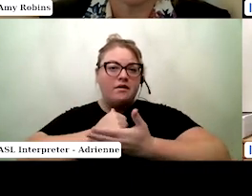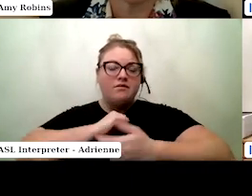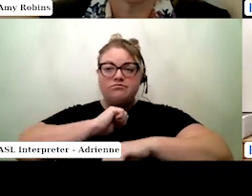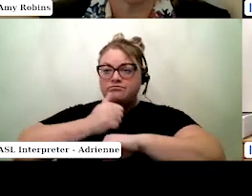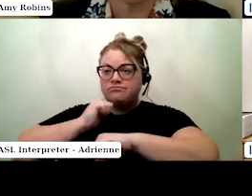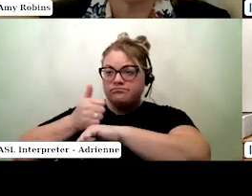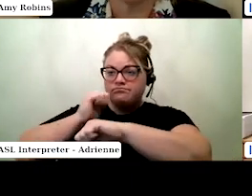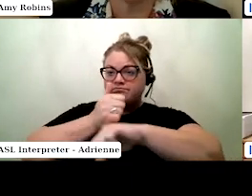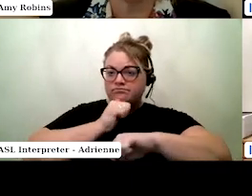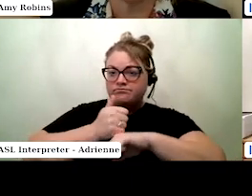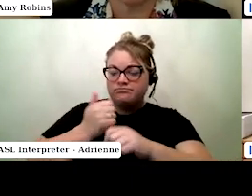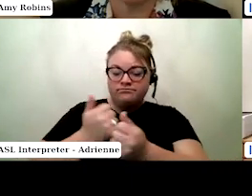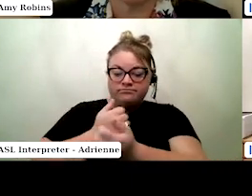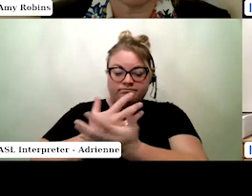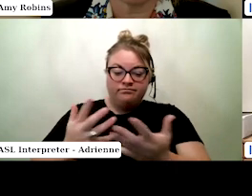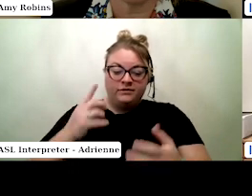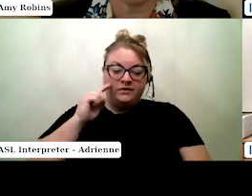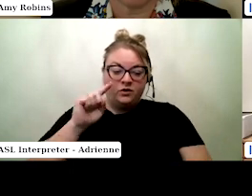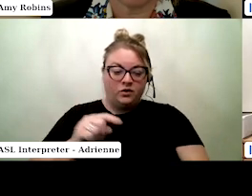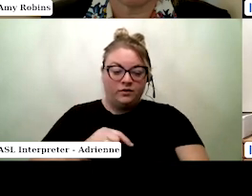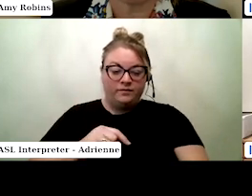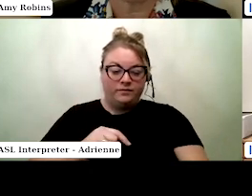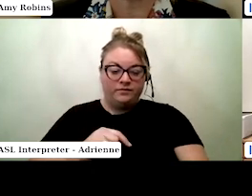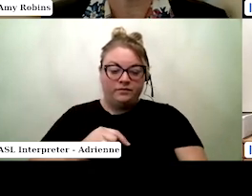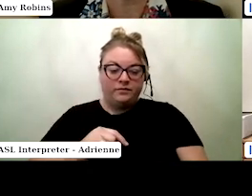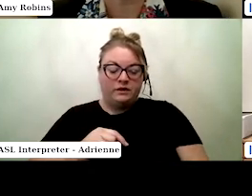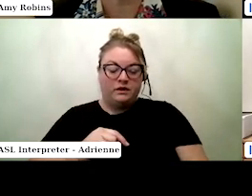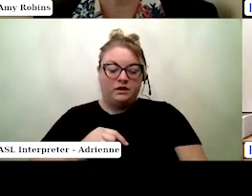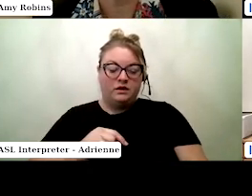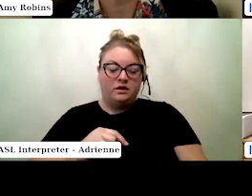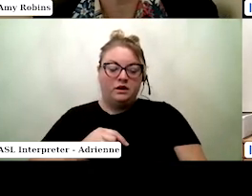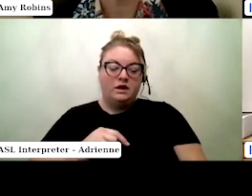Support support. Folks will help you out with that.